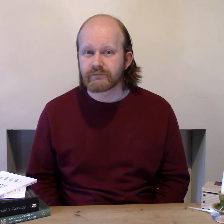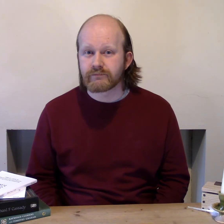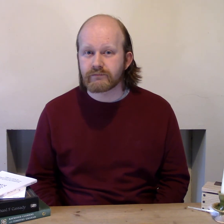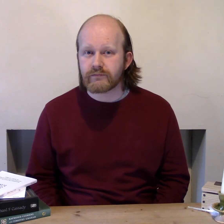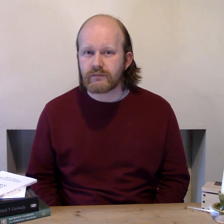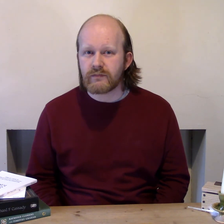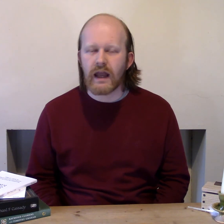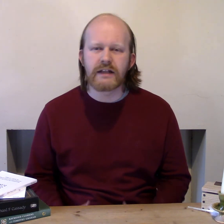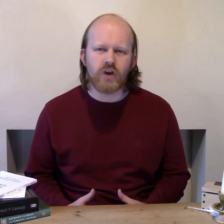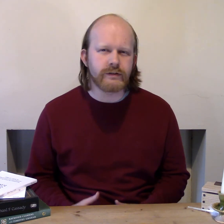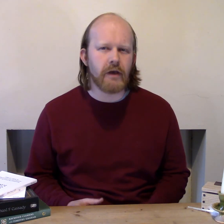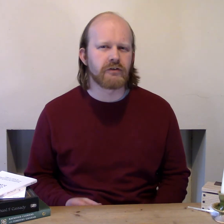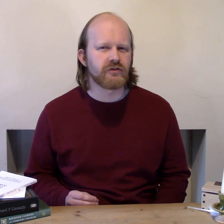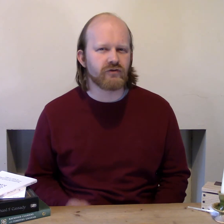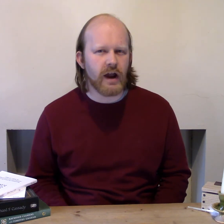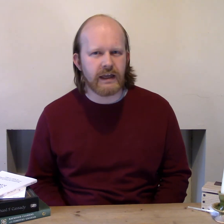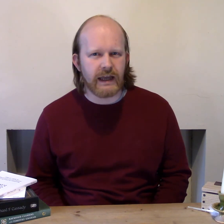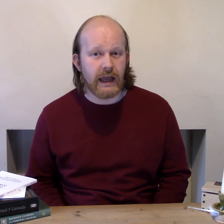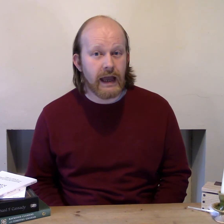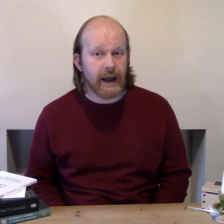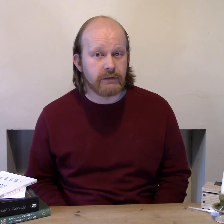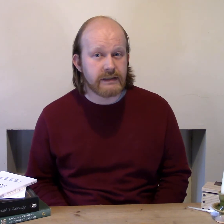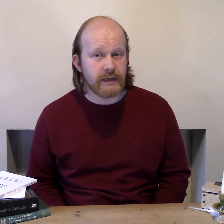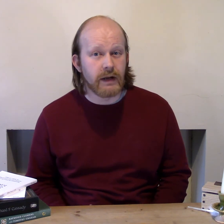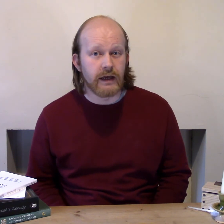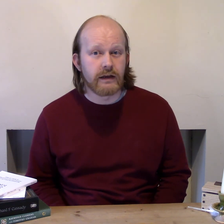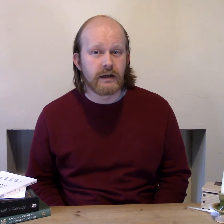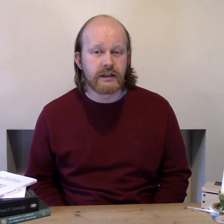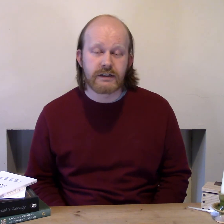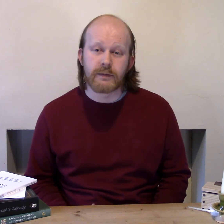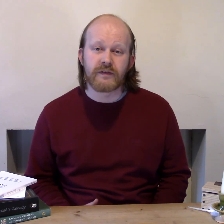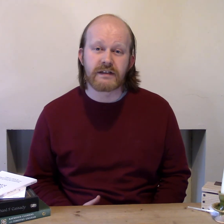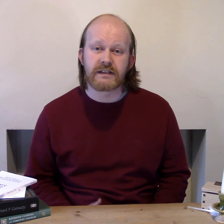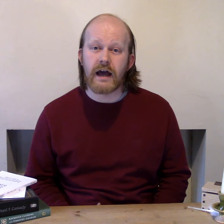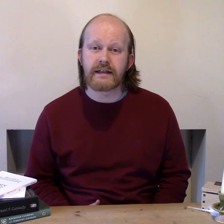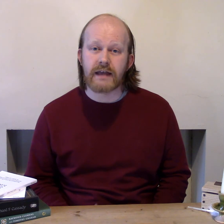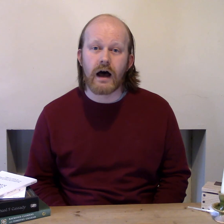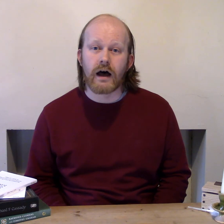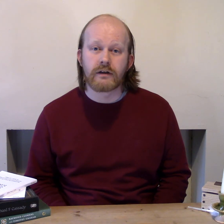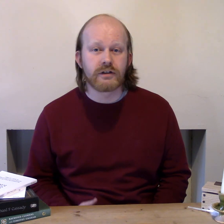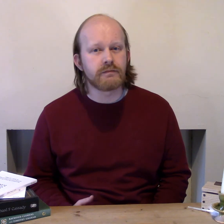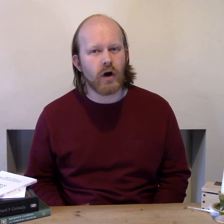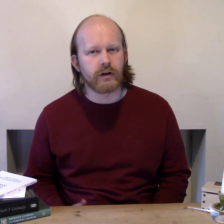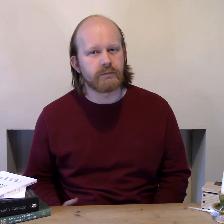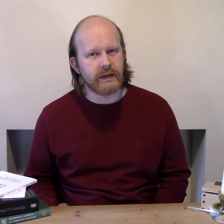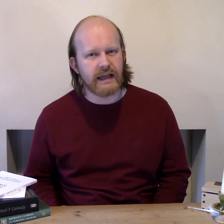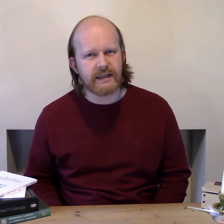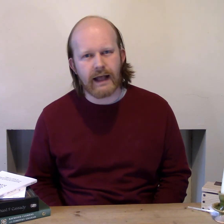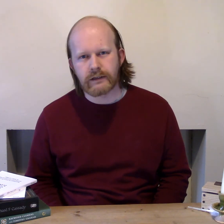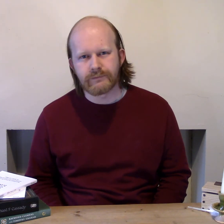It’s also striking how similar some of the signs are to modern BSL.